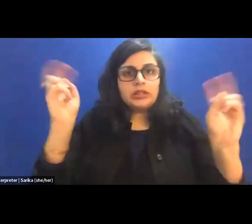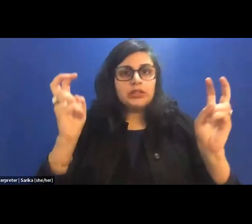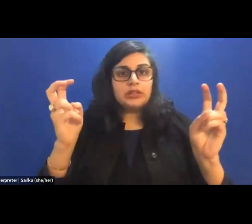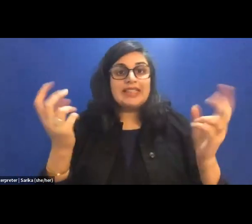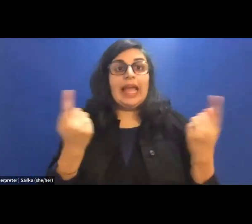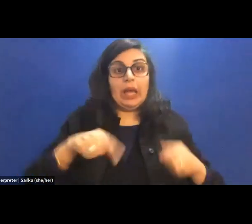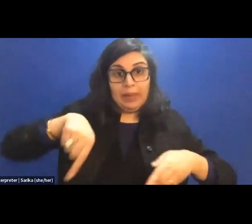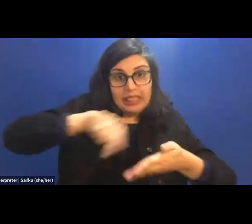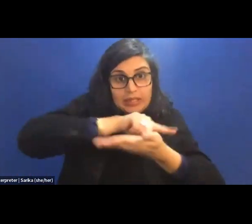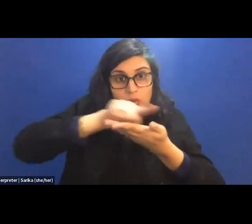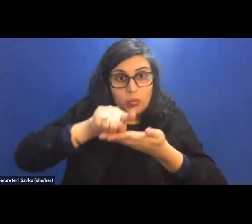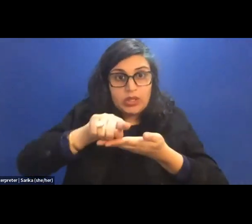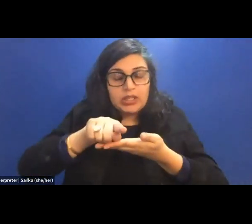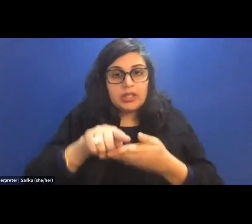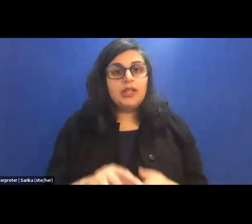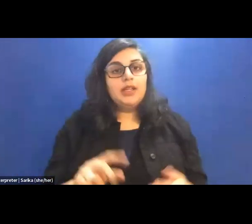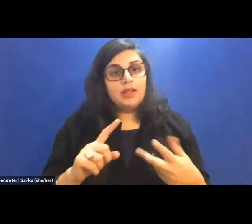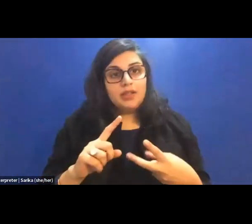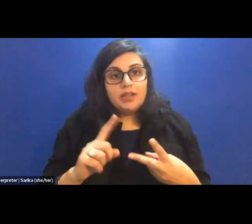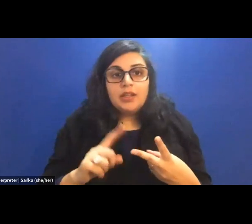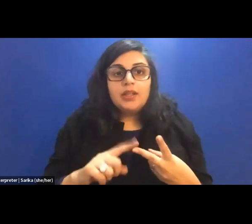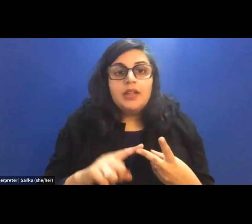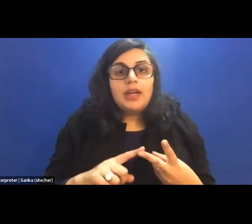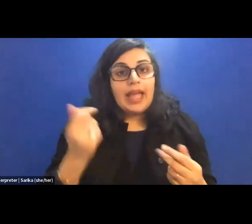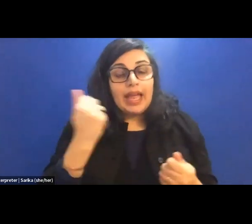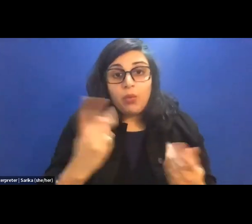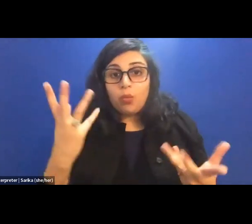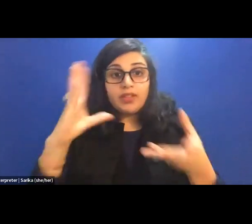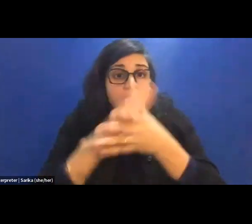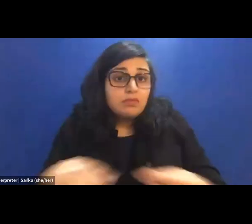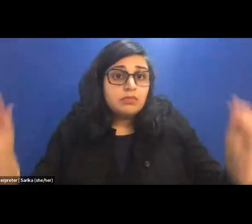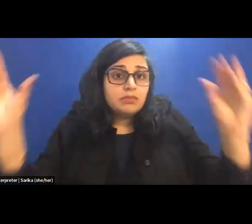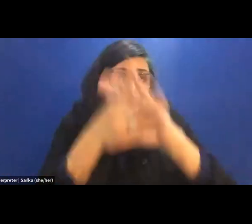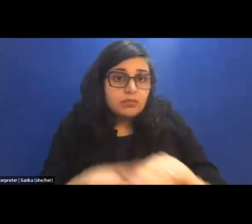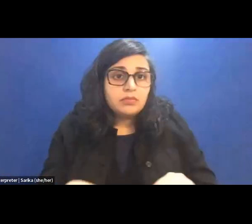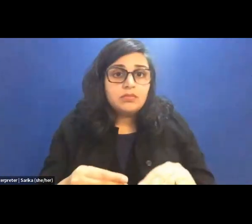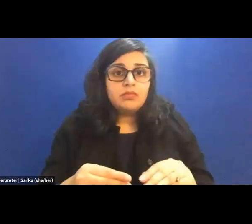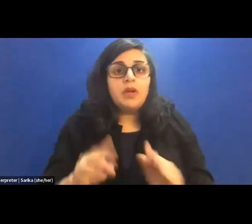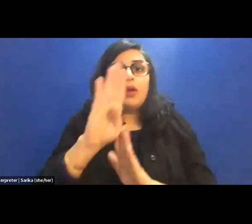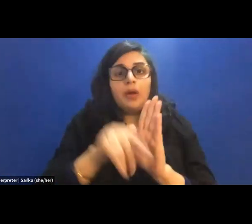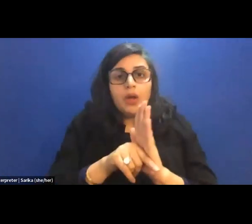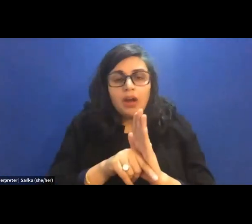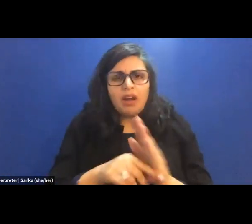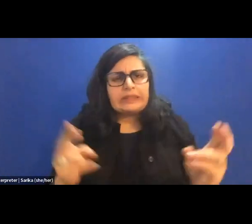tonight, we hold this space to inform everyone about an important legislative issue that is occurring this